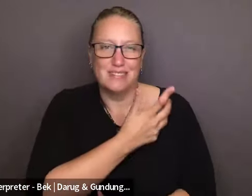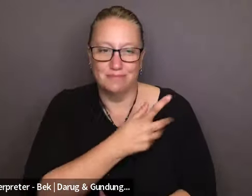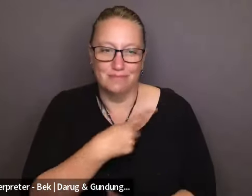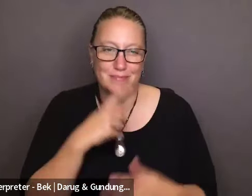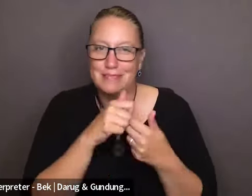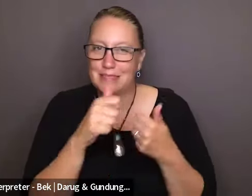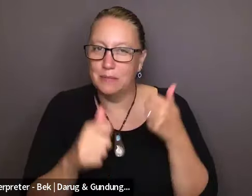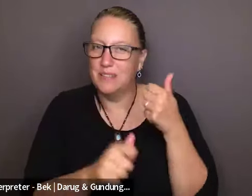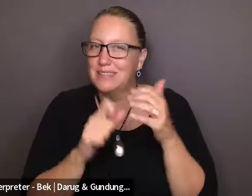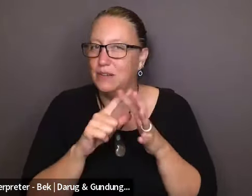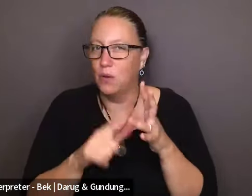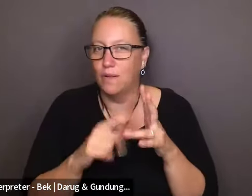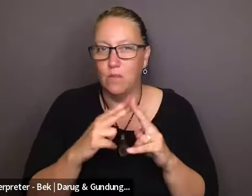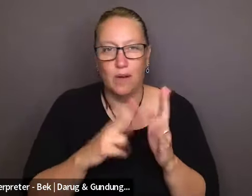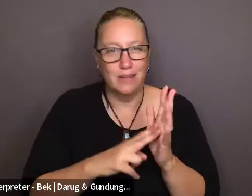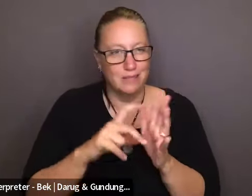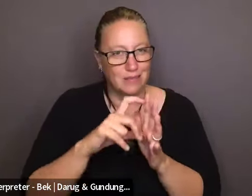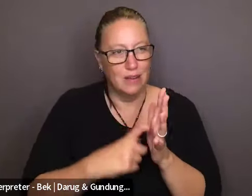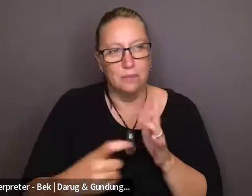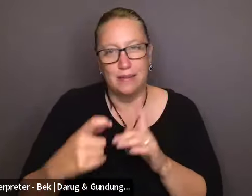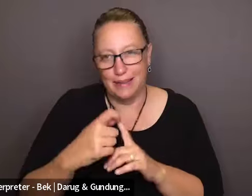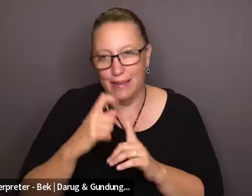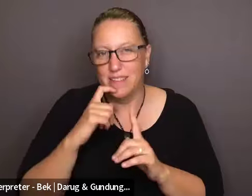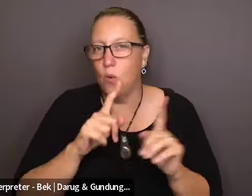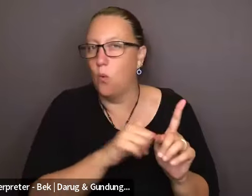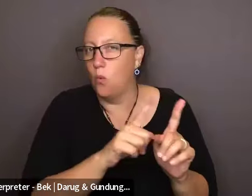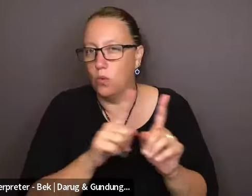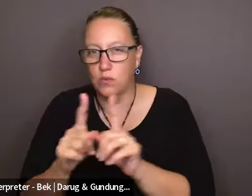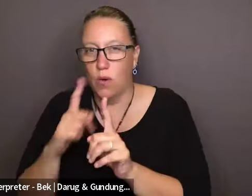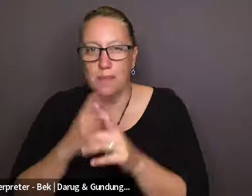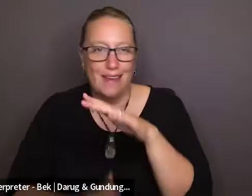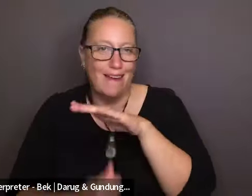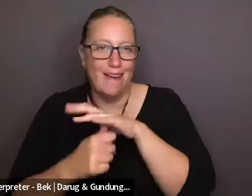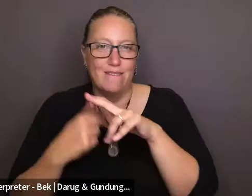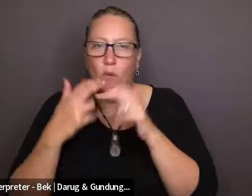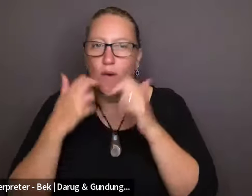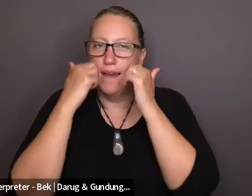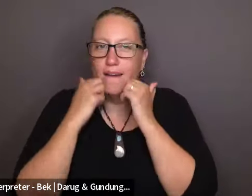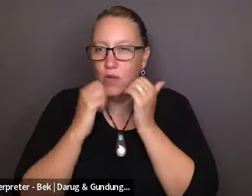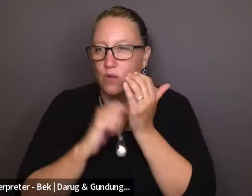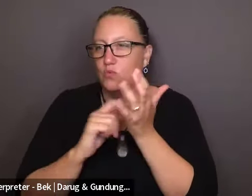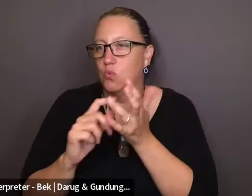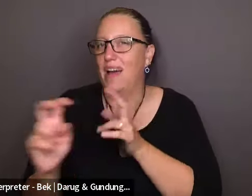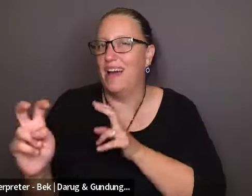Welcome back everybody. My name is Sue Tape. I have the immense privilege to be the Deputy CEO of the National